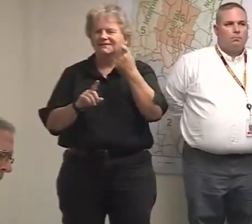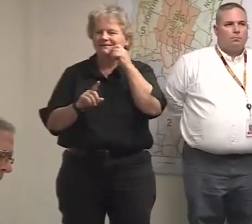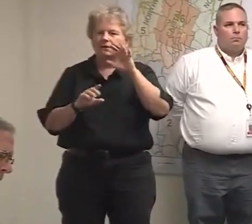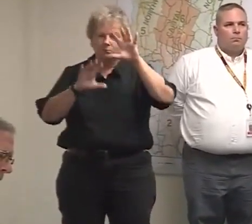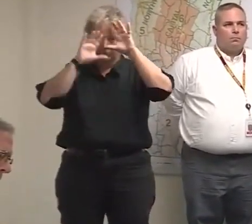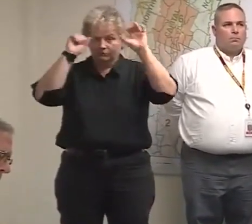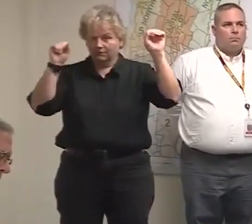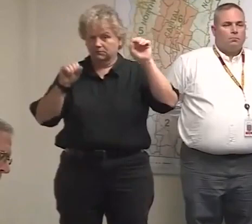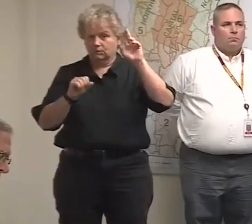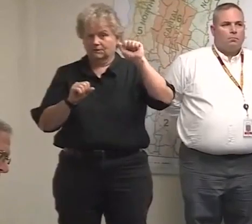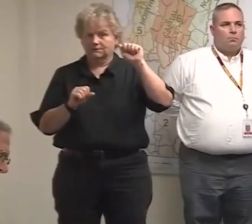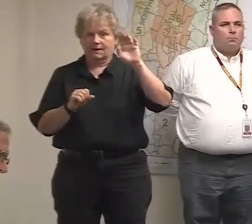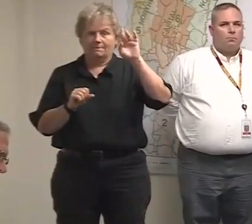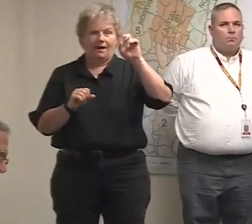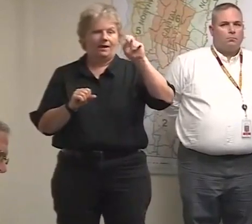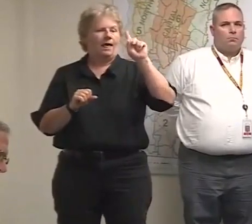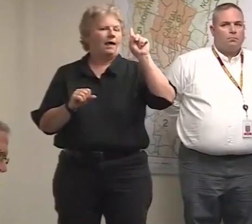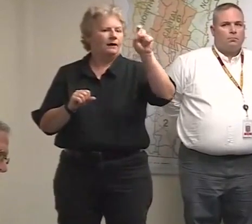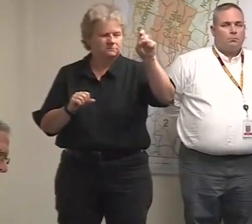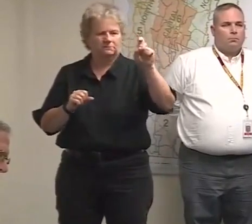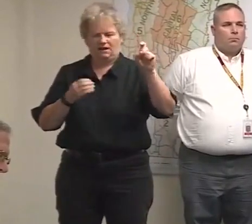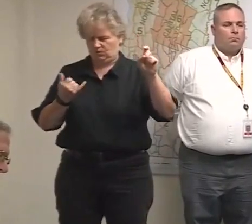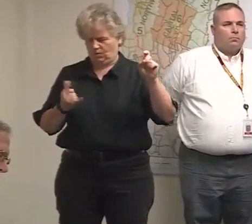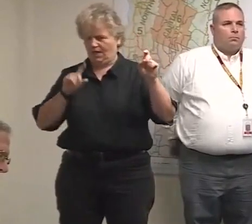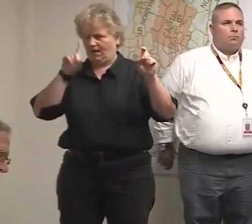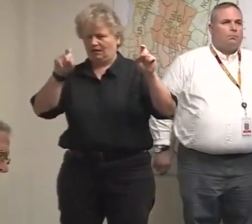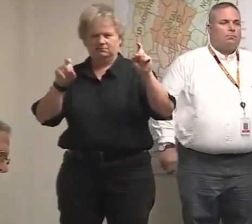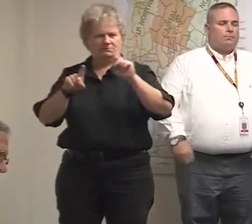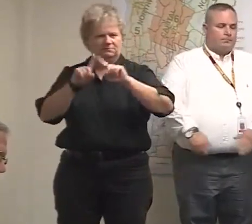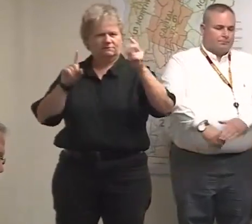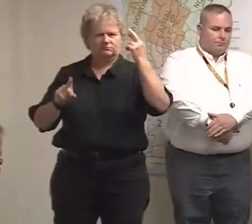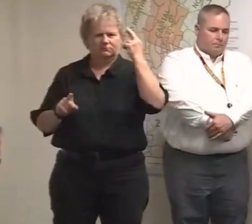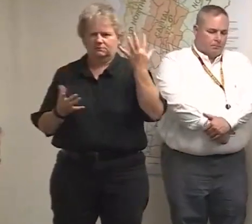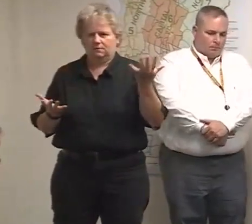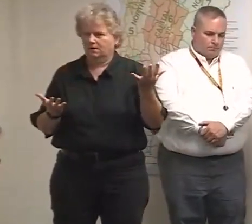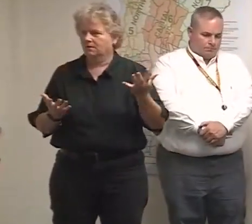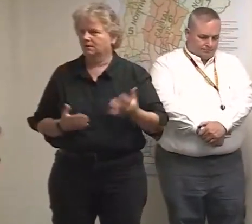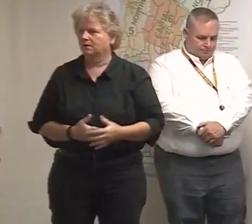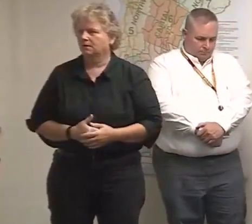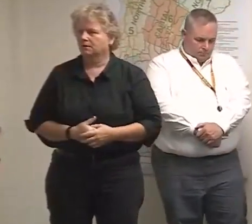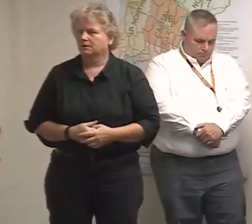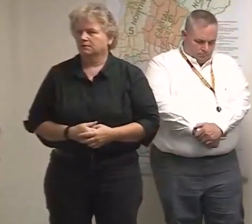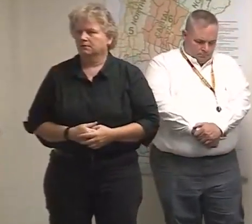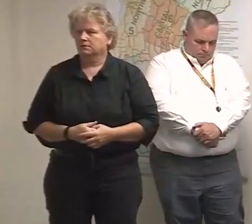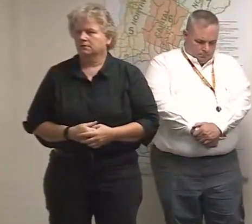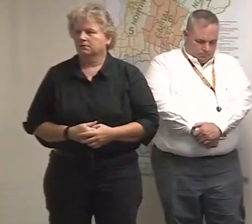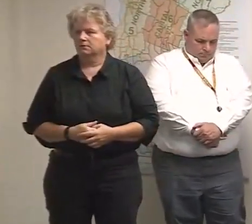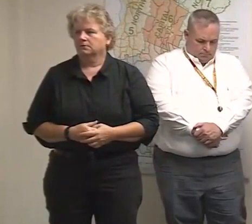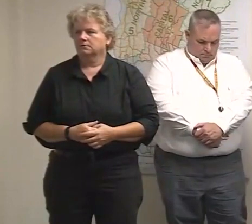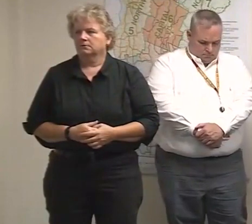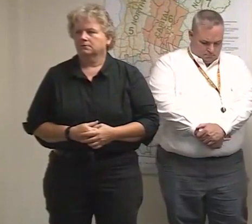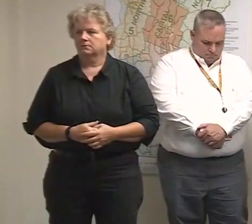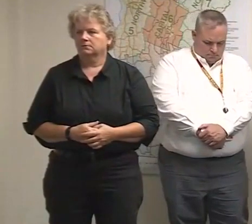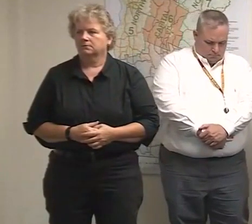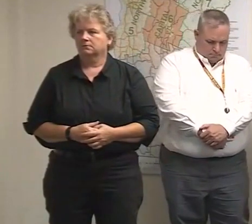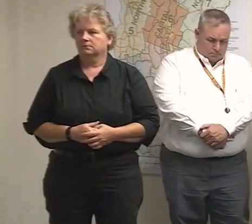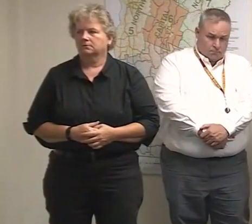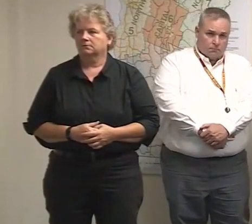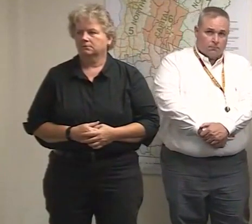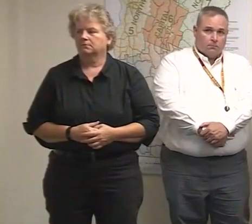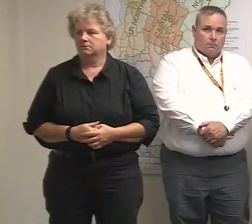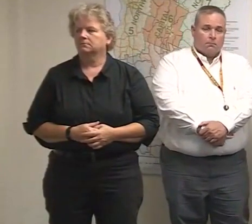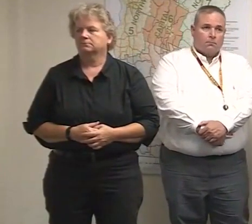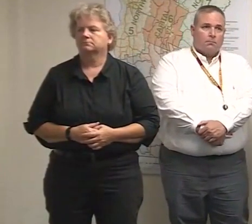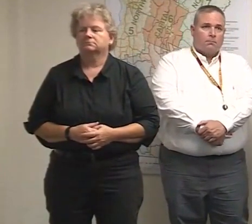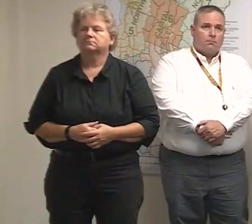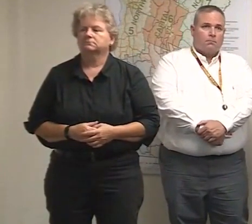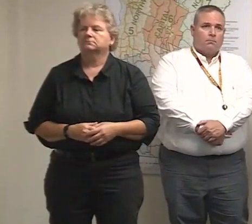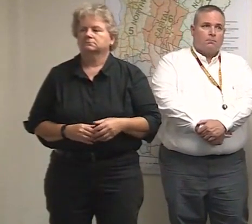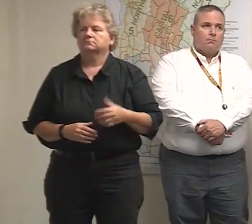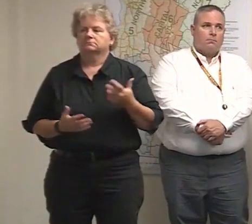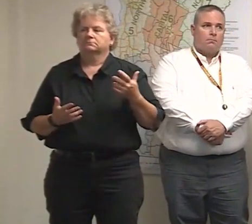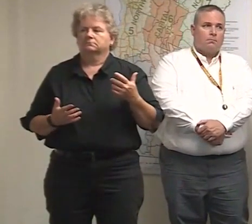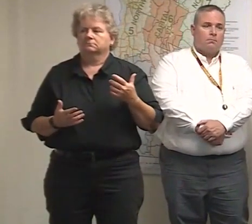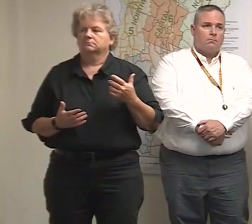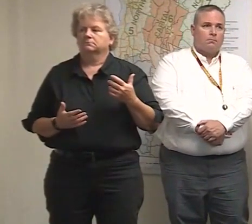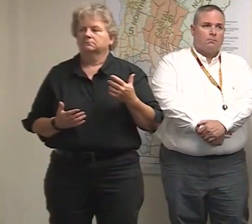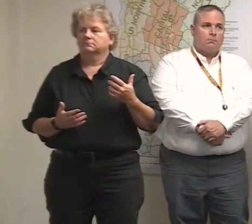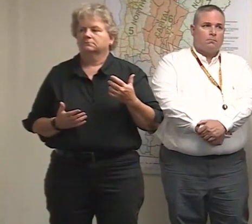YEAH, I MEAN, WE DECLARED A STATE OF EMERGENCY OURSELVES FOR THAT’S A STATE EMERGENCY THAT OPENS UP RESOURCES THAT WE CAN UTILIZE WITHIN THE STATE.